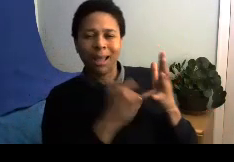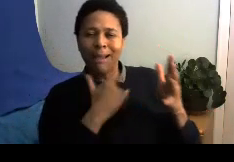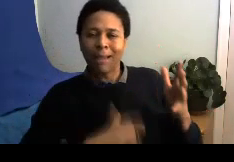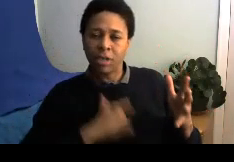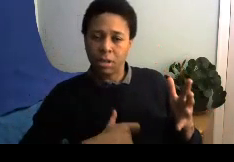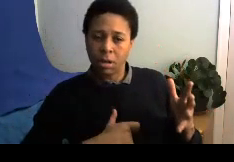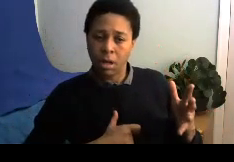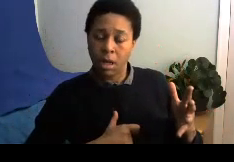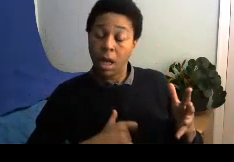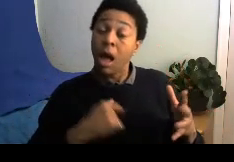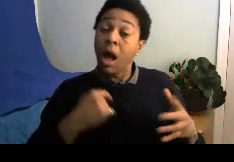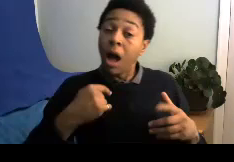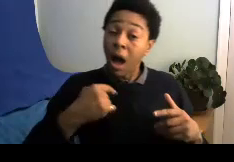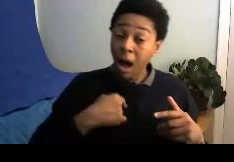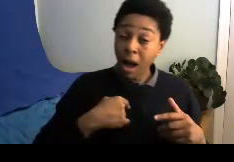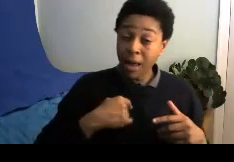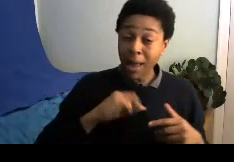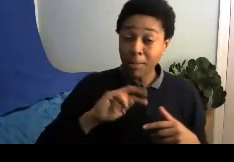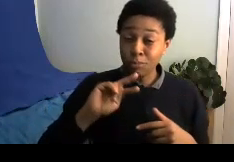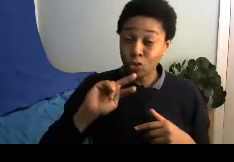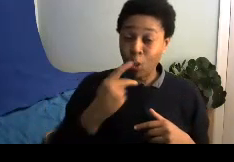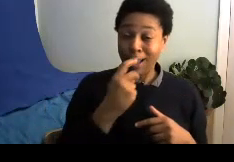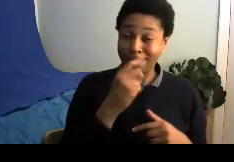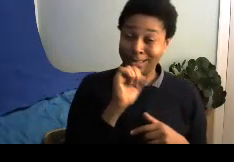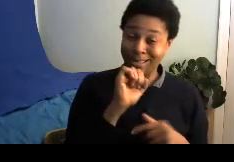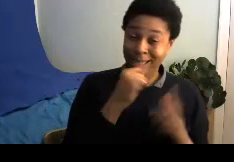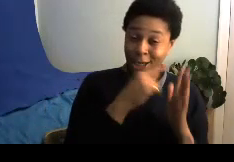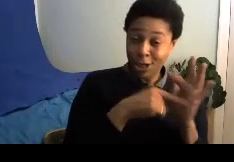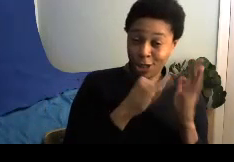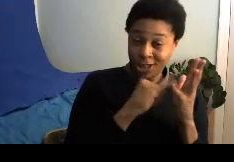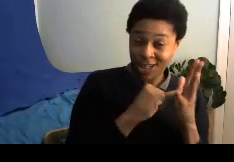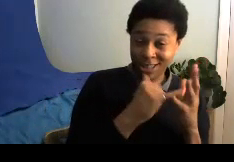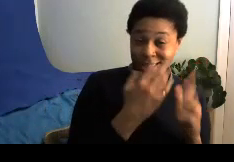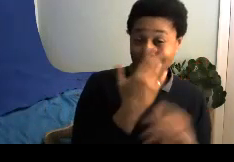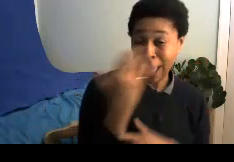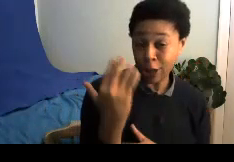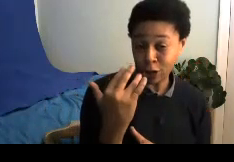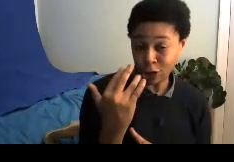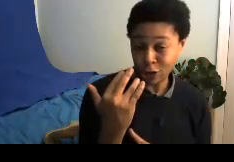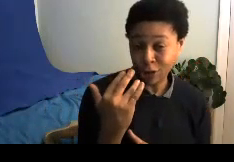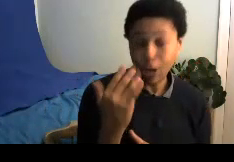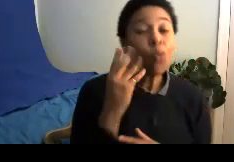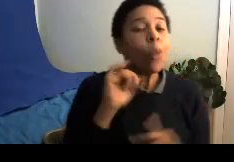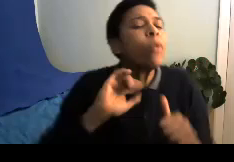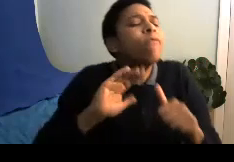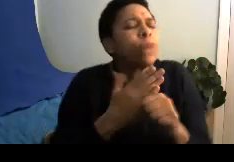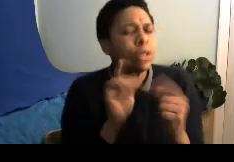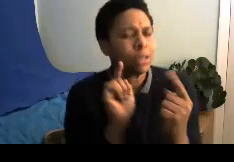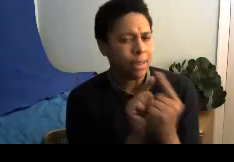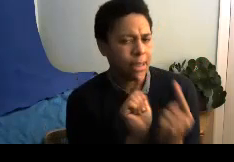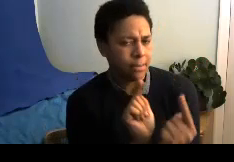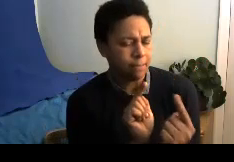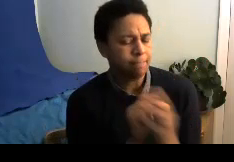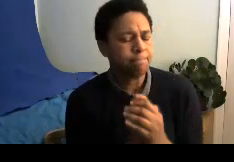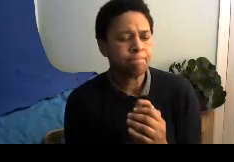that Jesse is when we first sort of meet him. So, you know, whilst I went through some of the things that he did, I don't